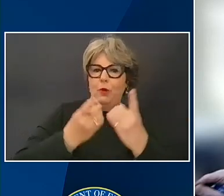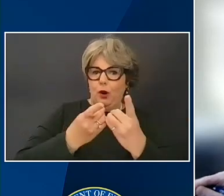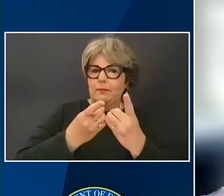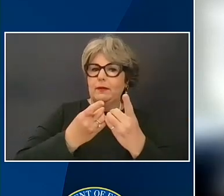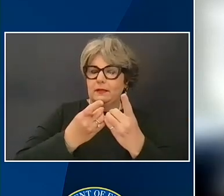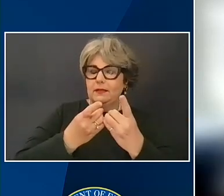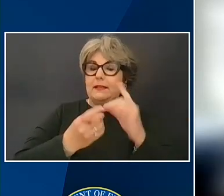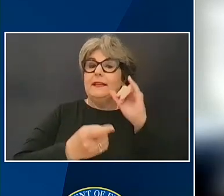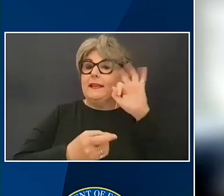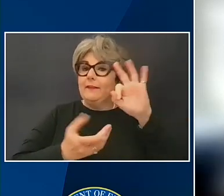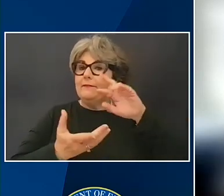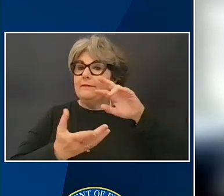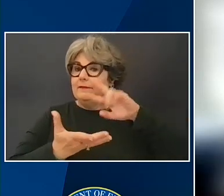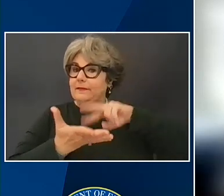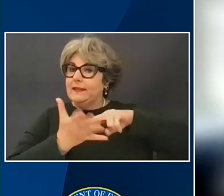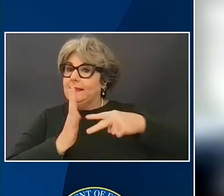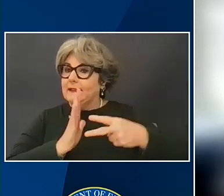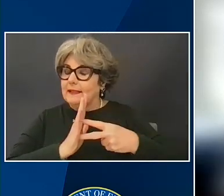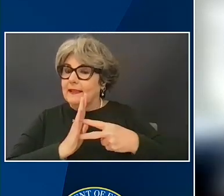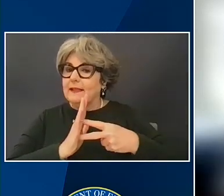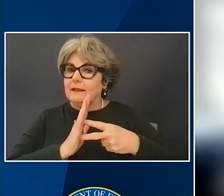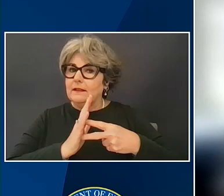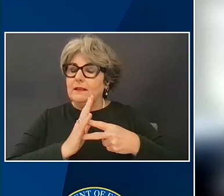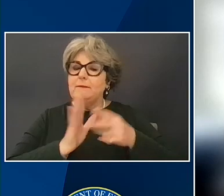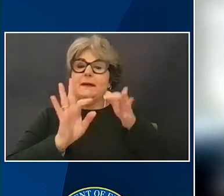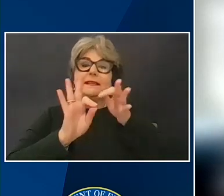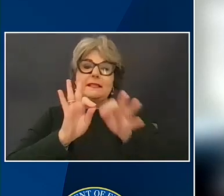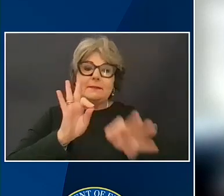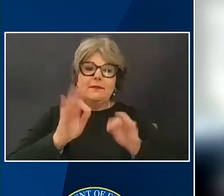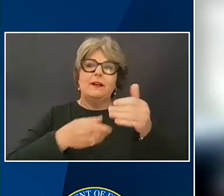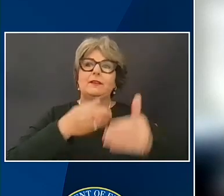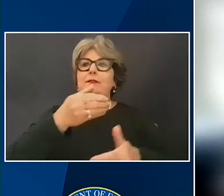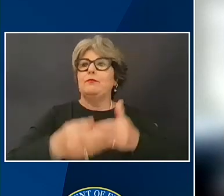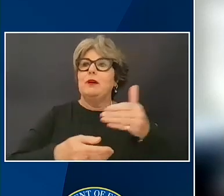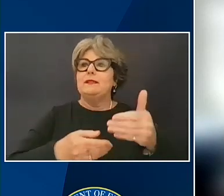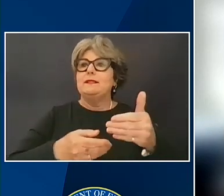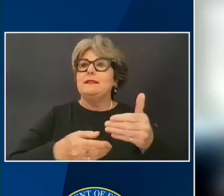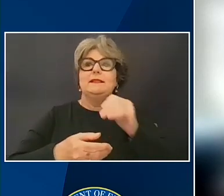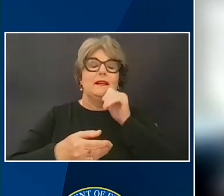is really just about simplifying the process and not something else. Right. Because there were some